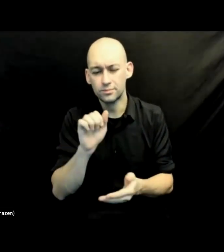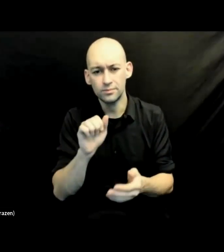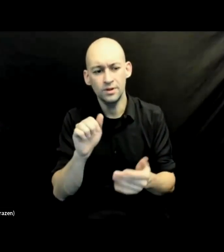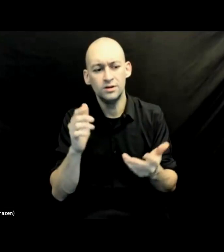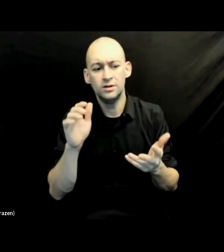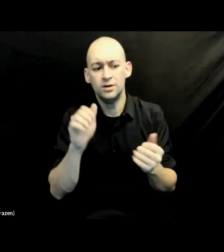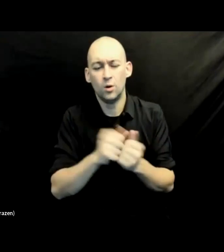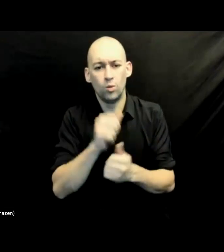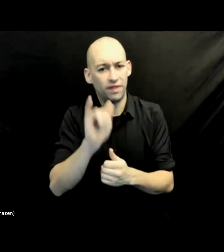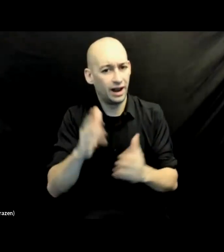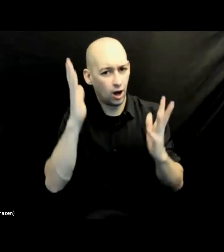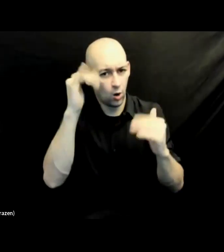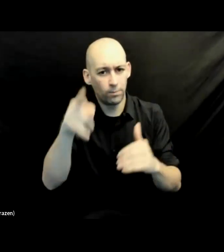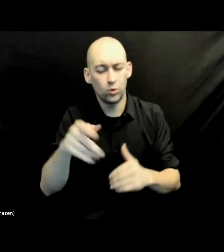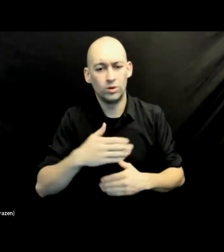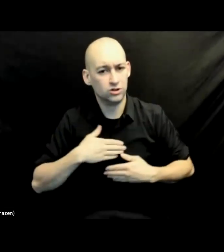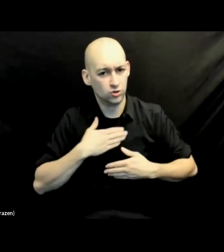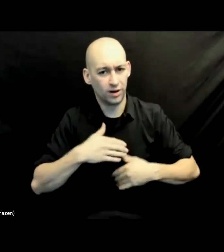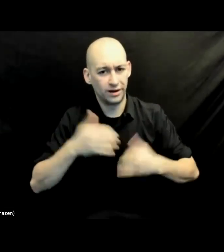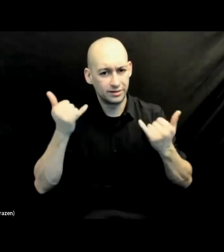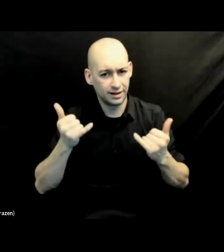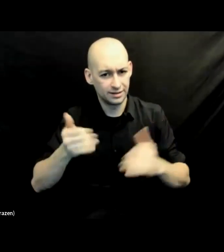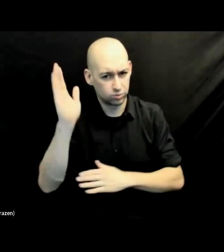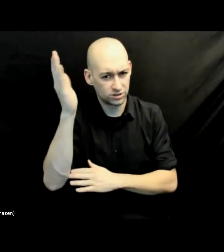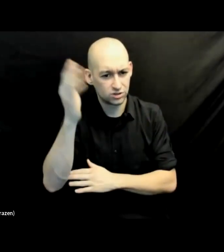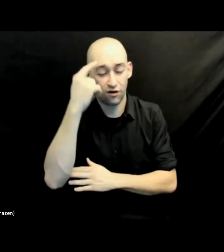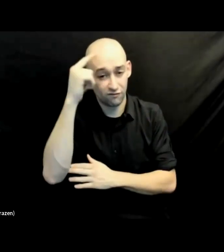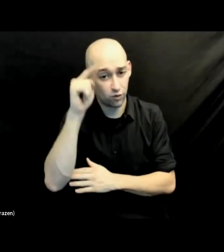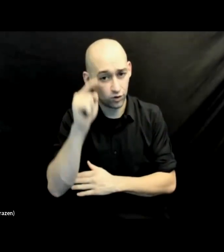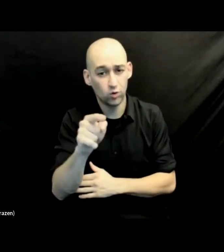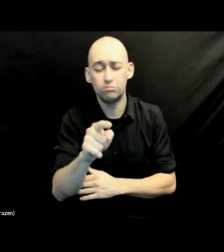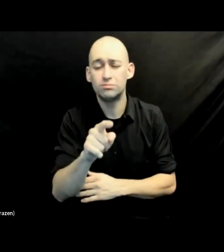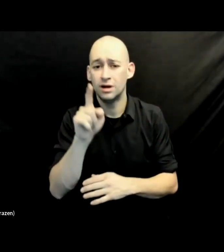enjoy today's presentation, please. This is for you, so ask questions. We want to make sure that